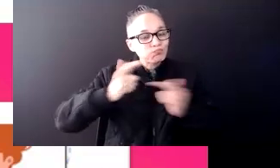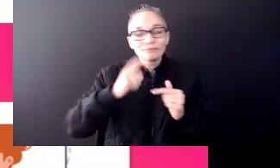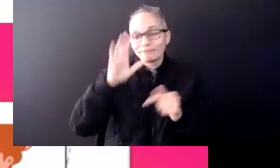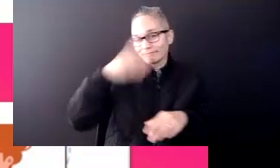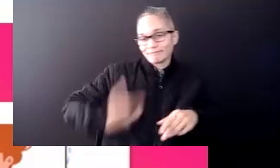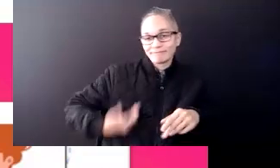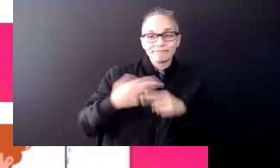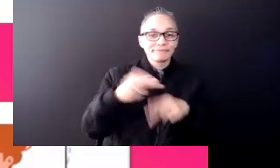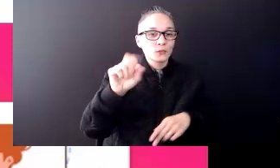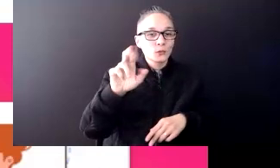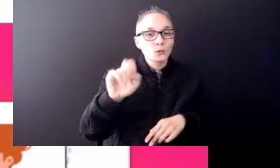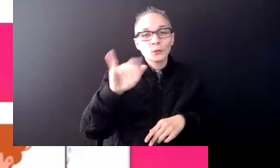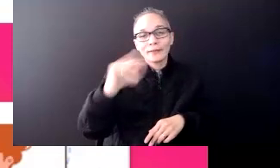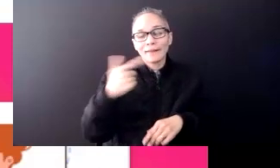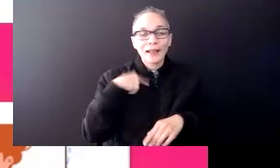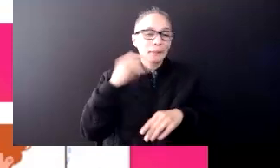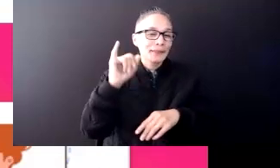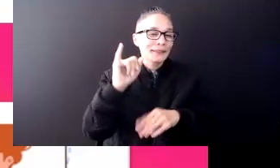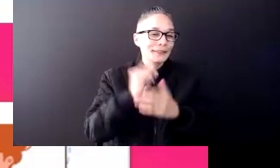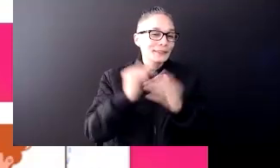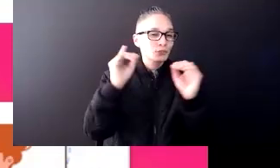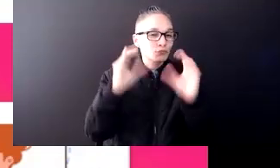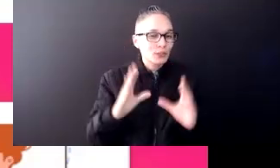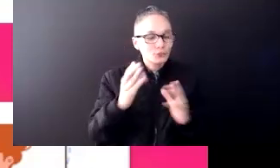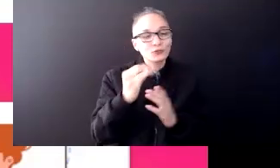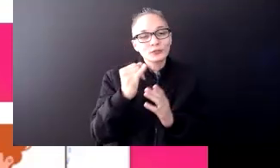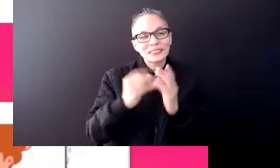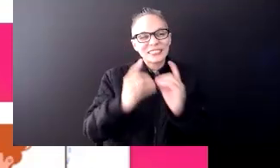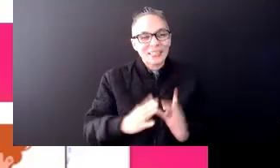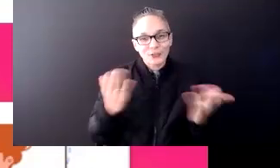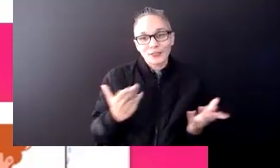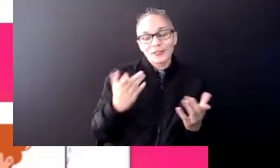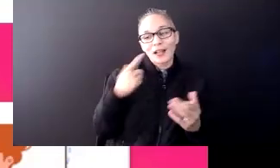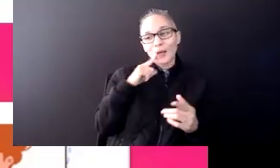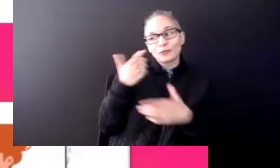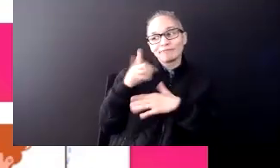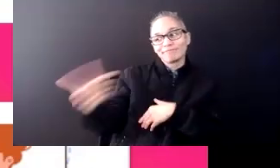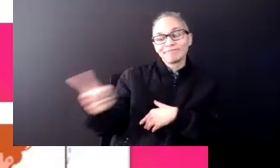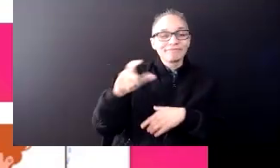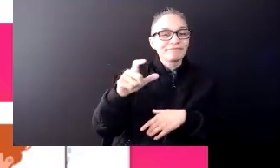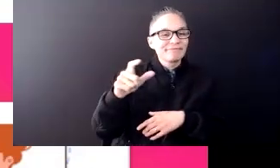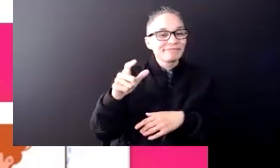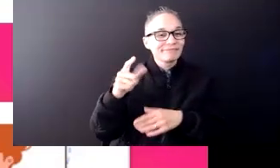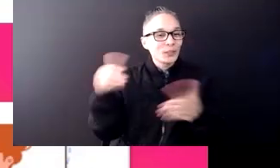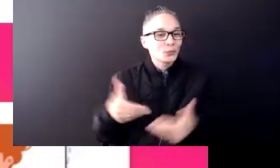I'm the instructional designer here on campus. And I'll let my colleague, introduce herself as well. Hi.